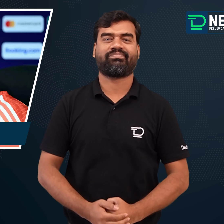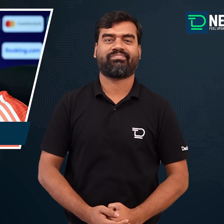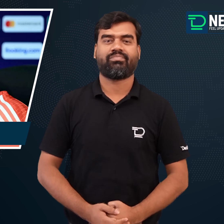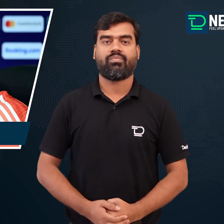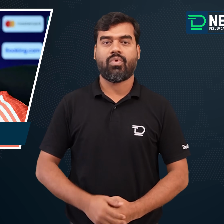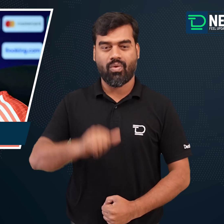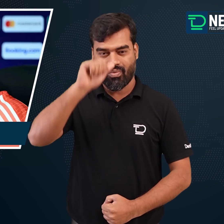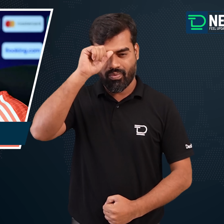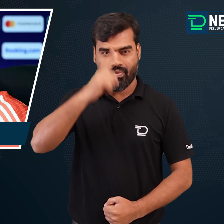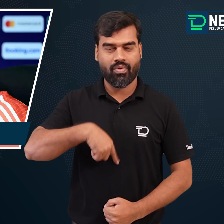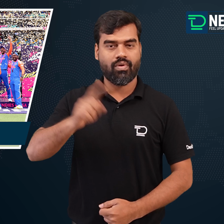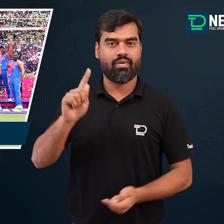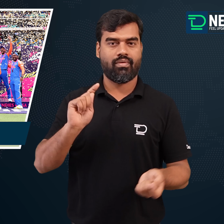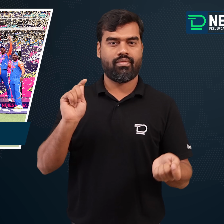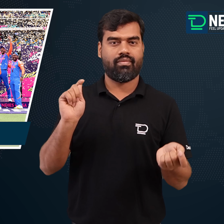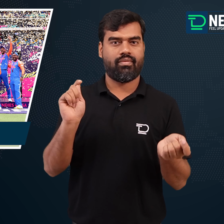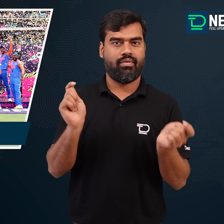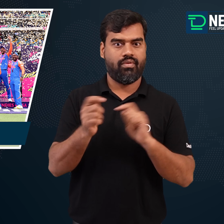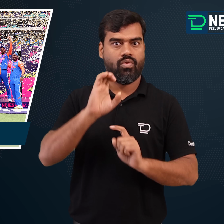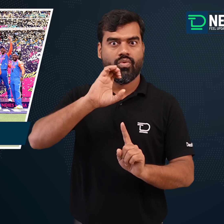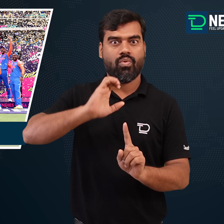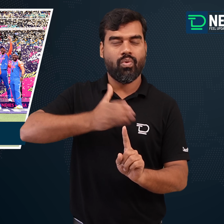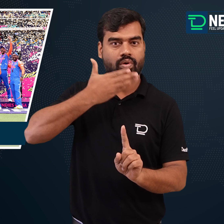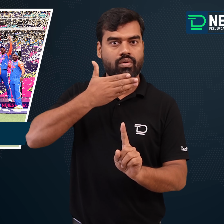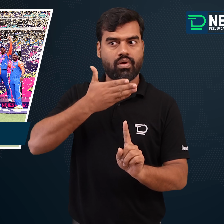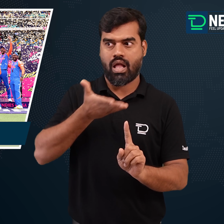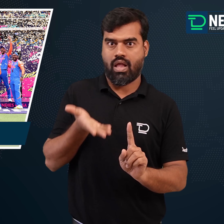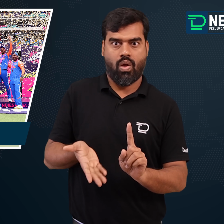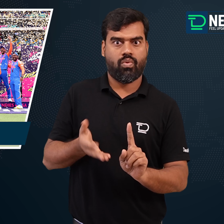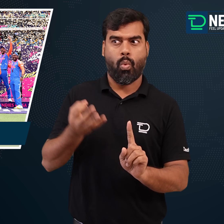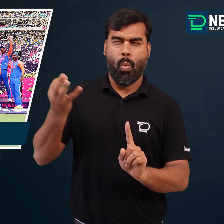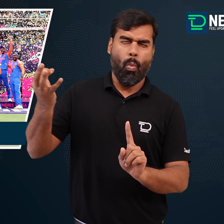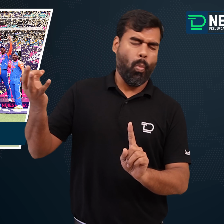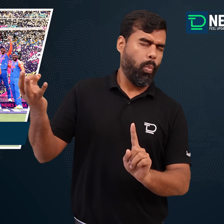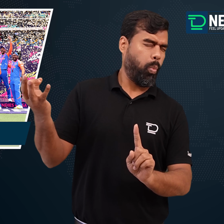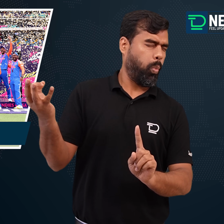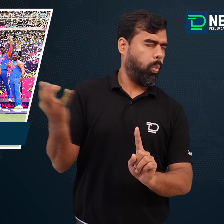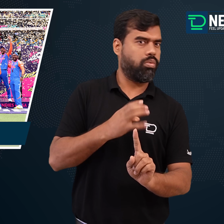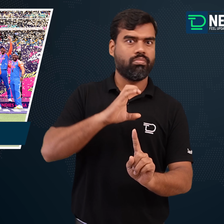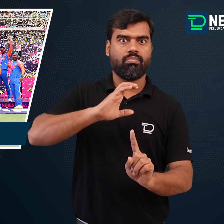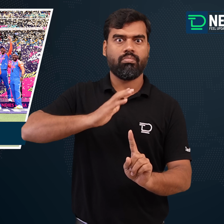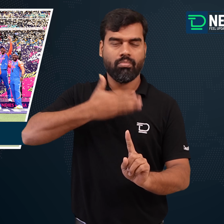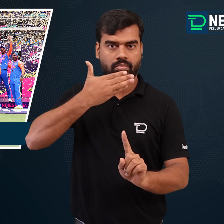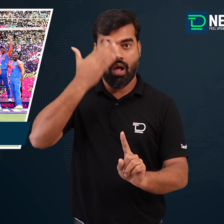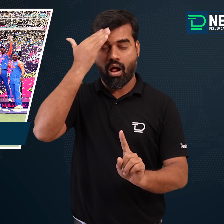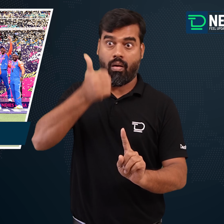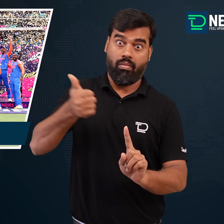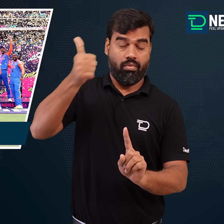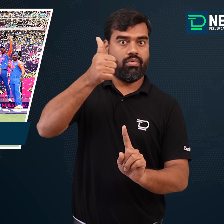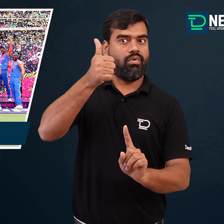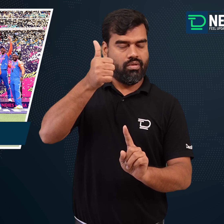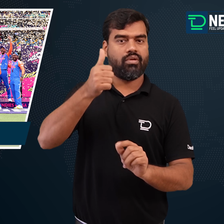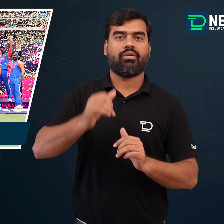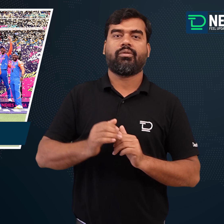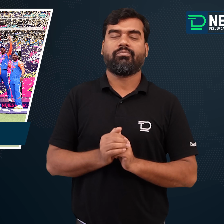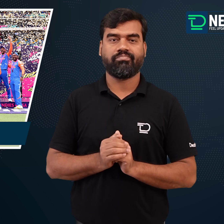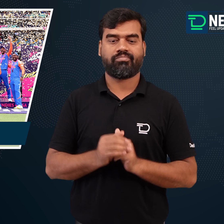And now it is the time for a new head coach.